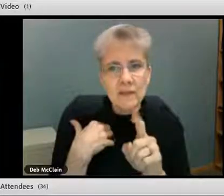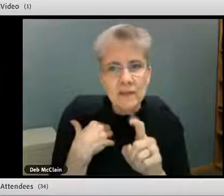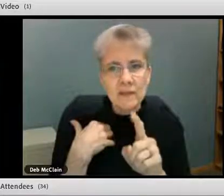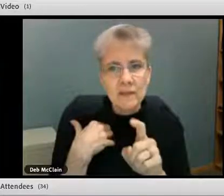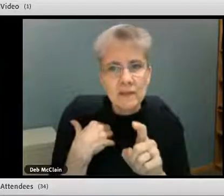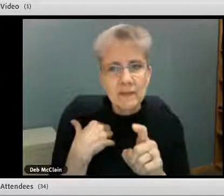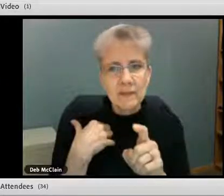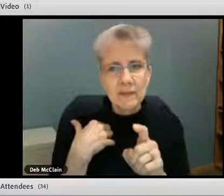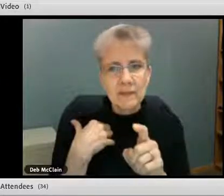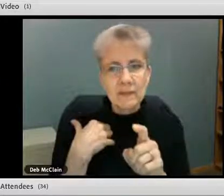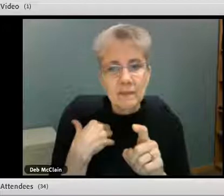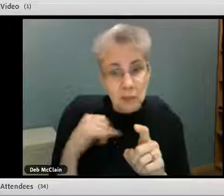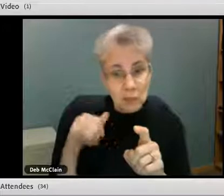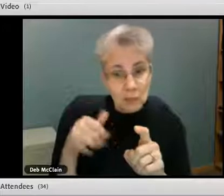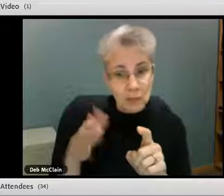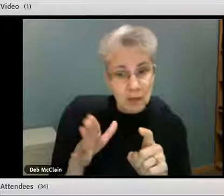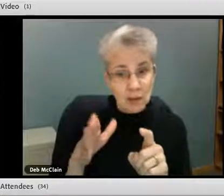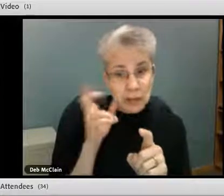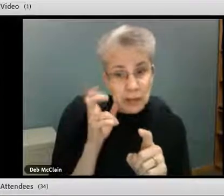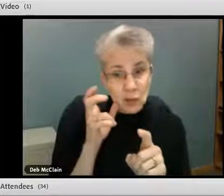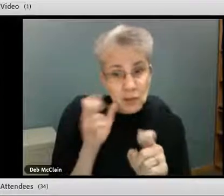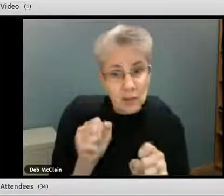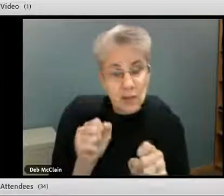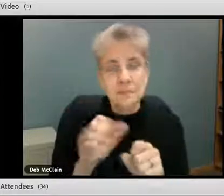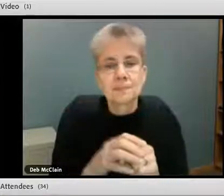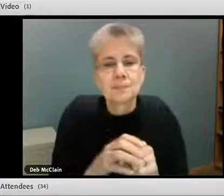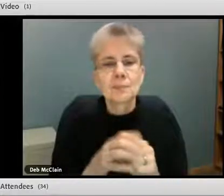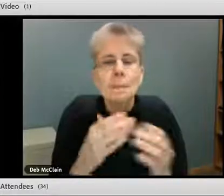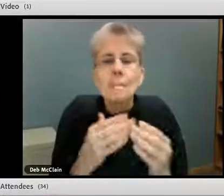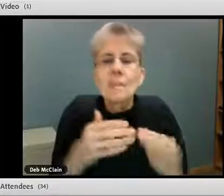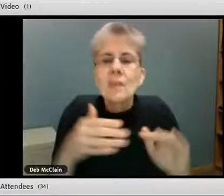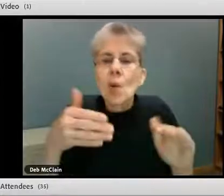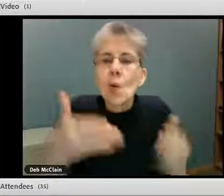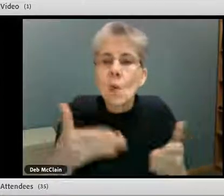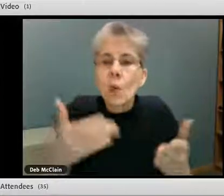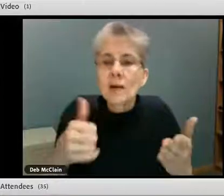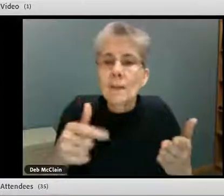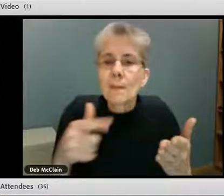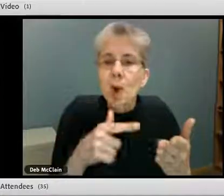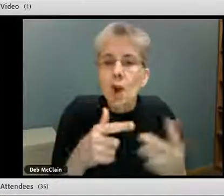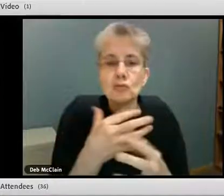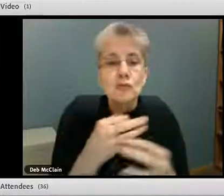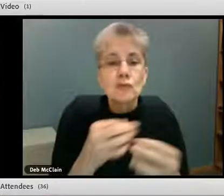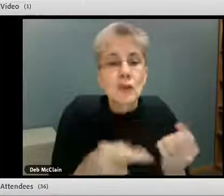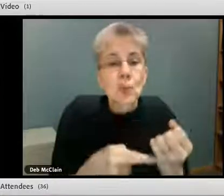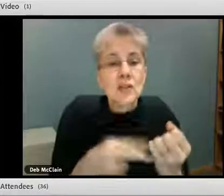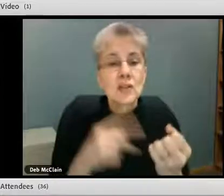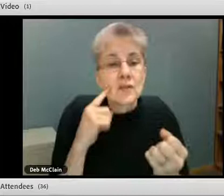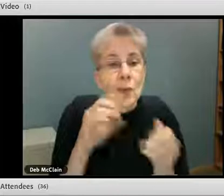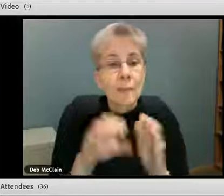Just to let you know there. So welcome, everybody, to Free Resources for Pictures and Graphics.